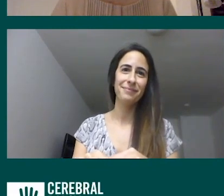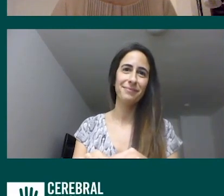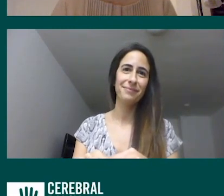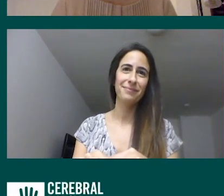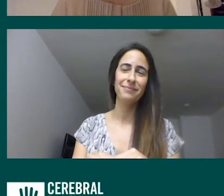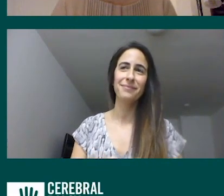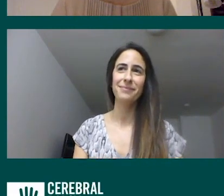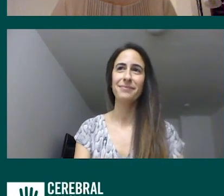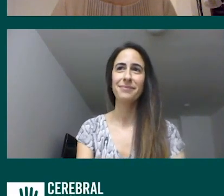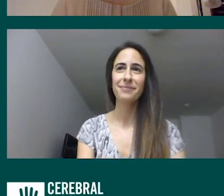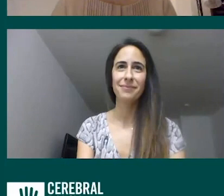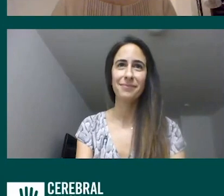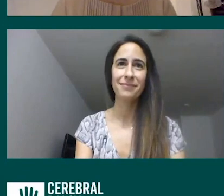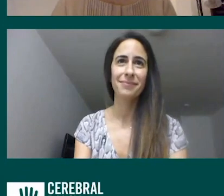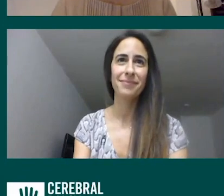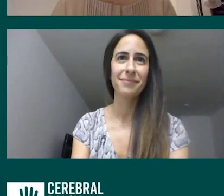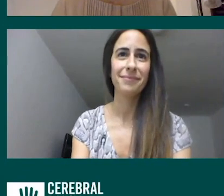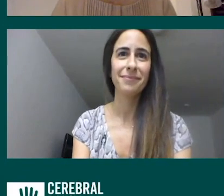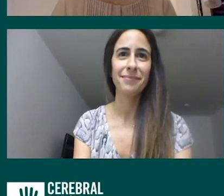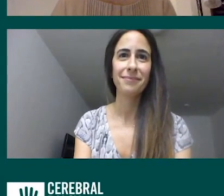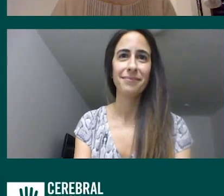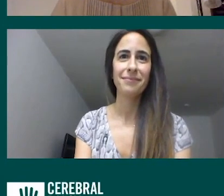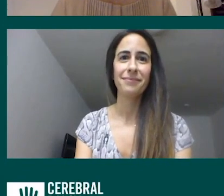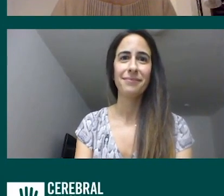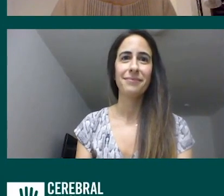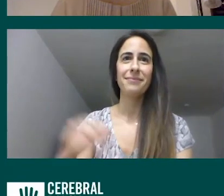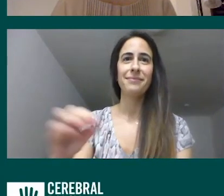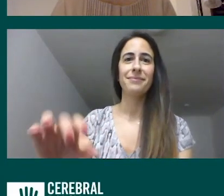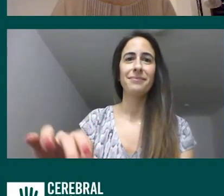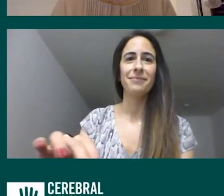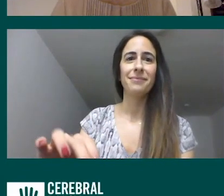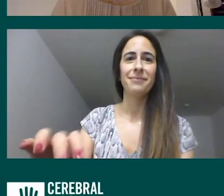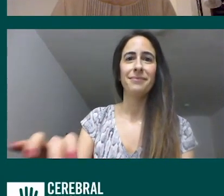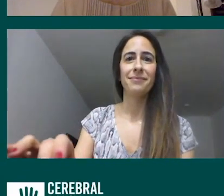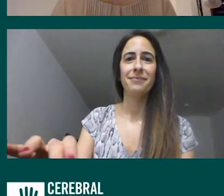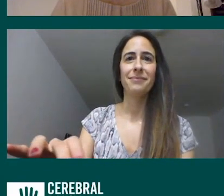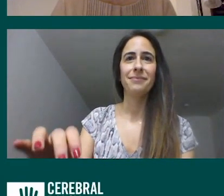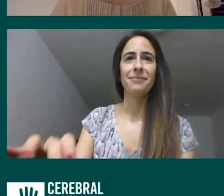and for everybody, you can go onto the Weinberg Family Cerebral Palsy website,